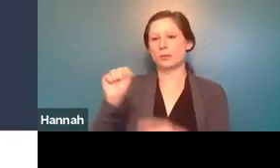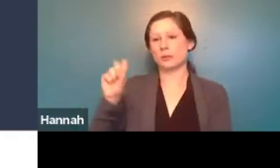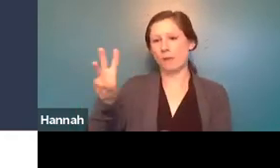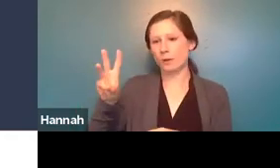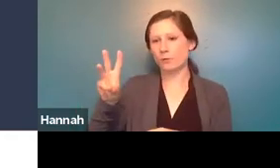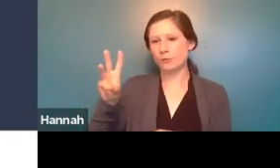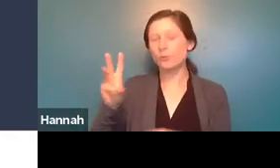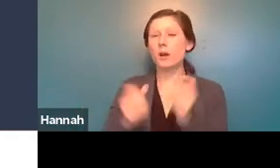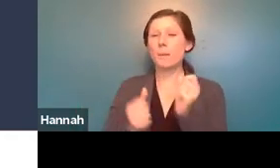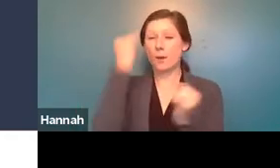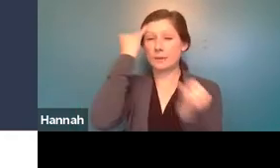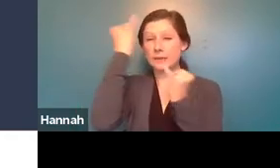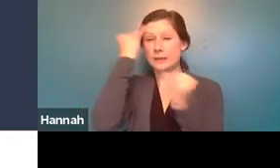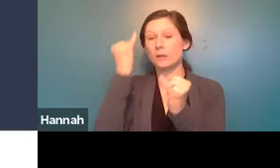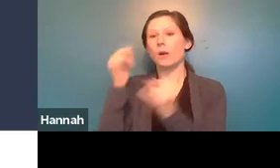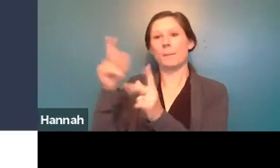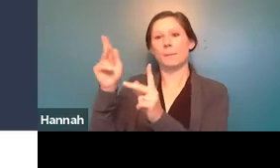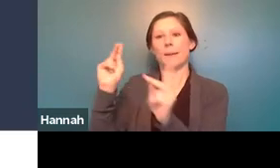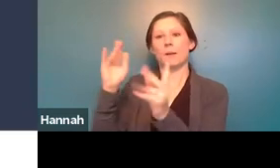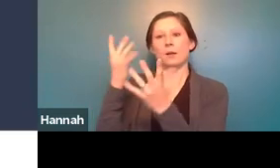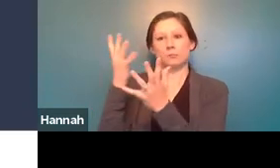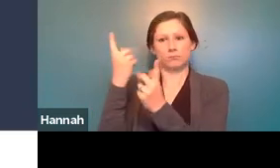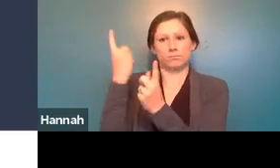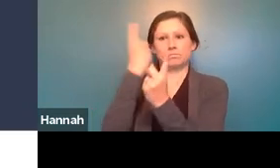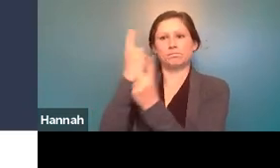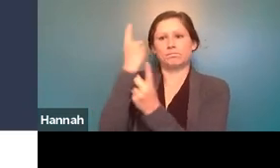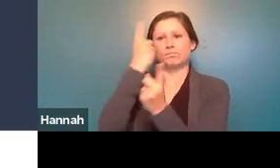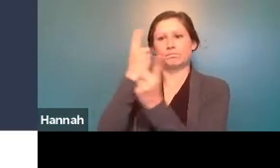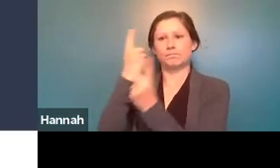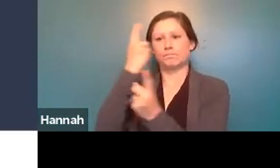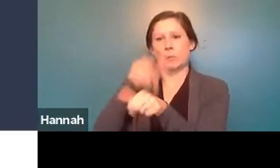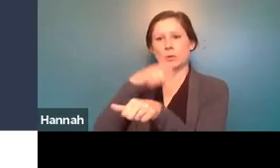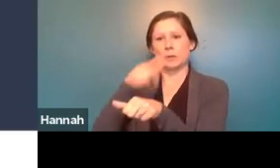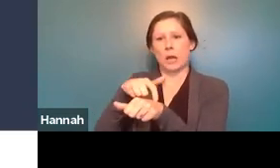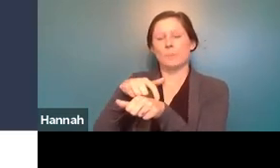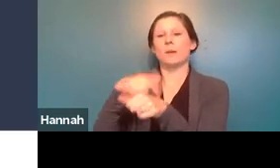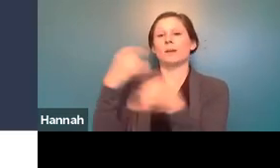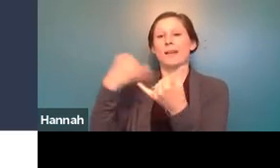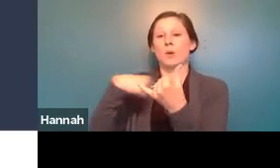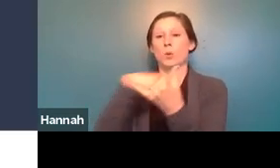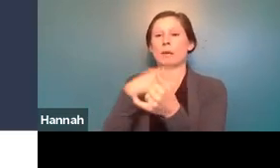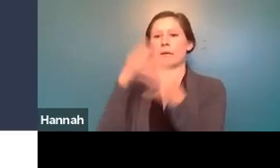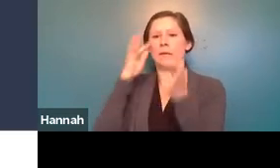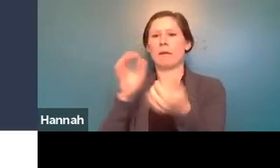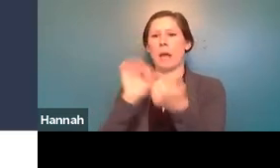people's heads and they've been thinking about them and it's just a matter of how do we take it online? And we do have a lot